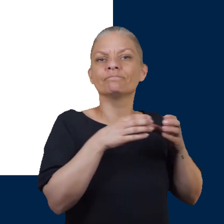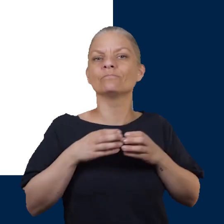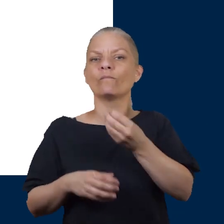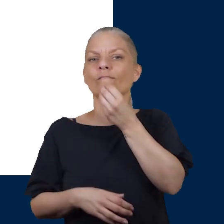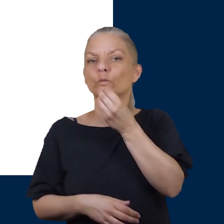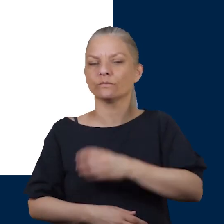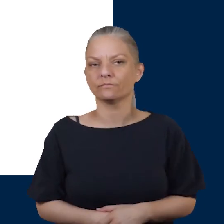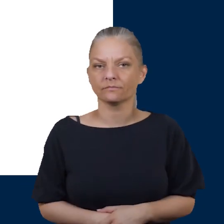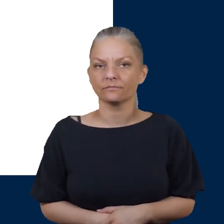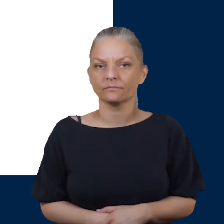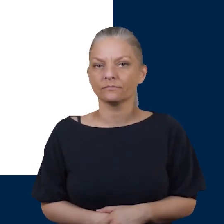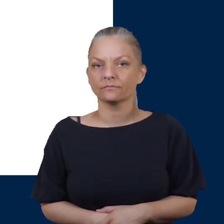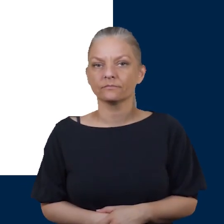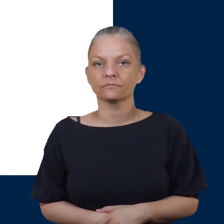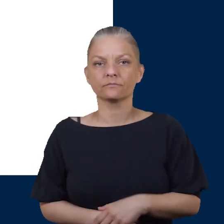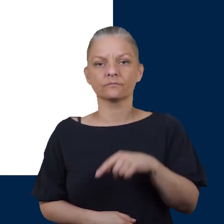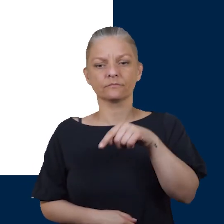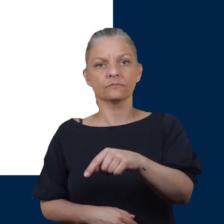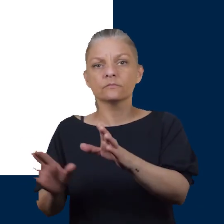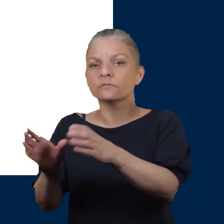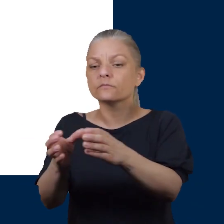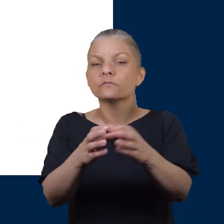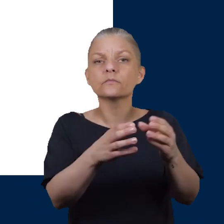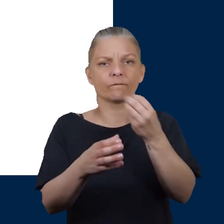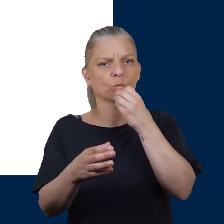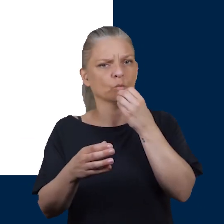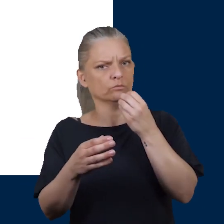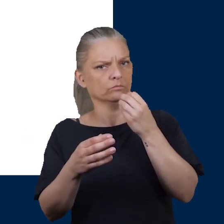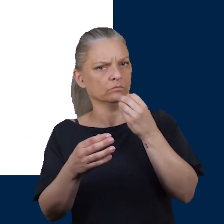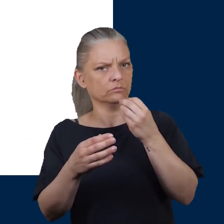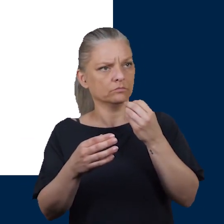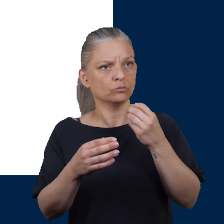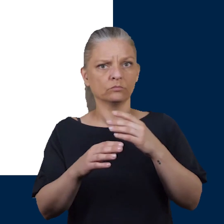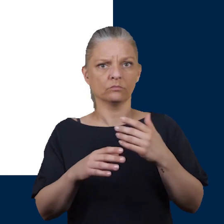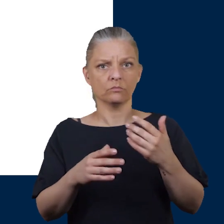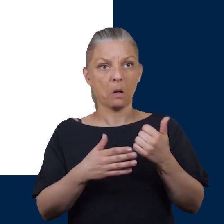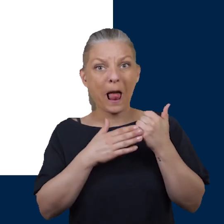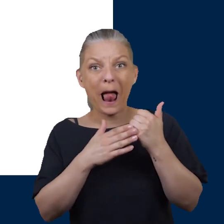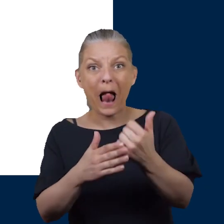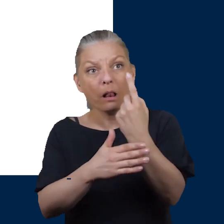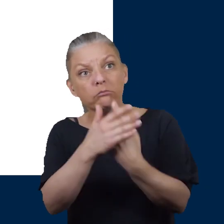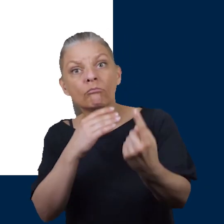Portion sizes are something that can not only help you control blood sugars better but can help in controlling weight.